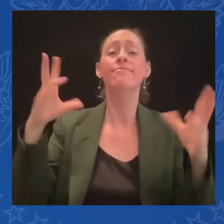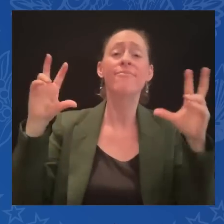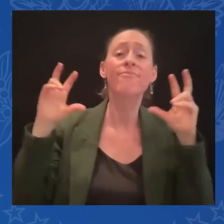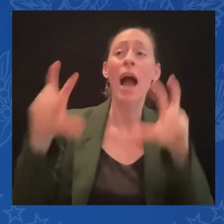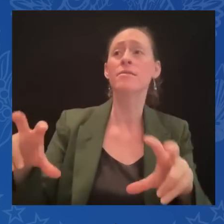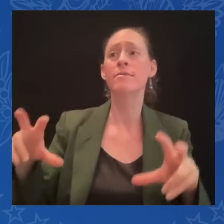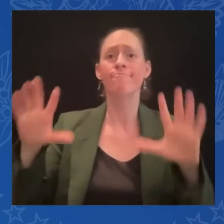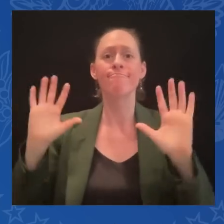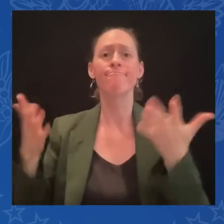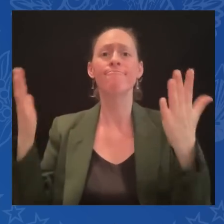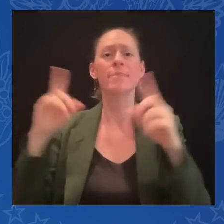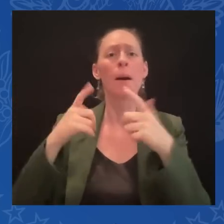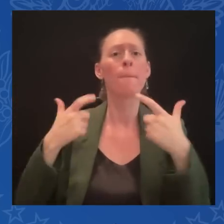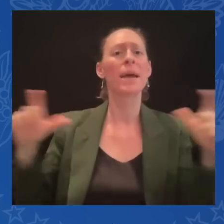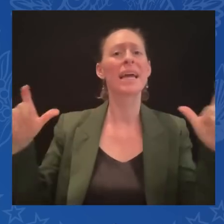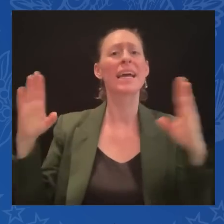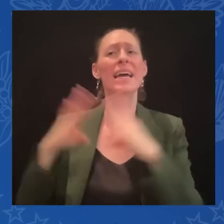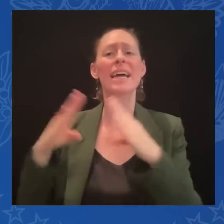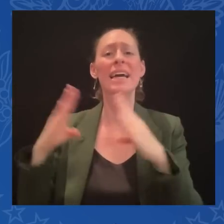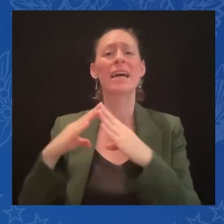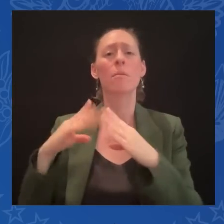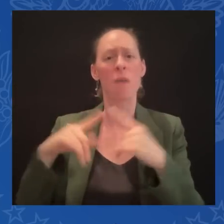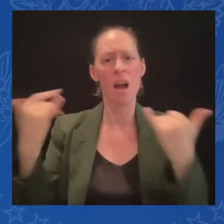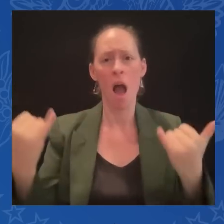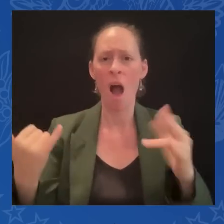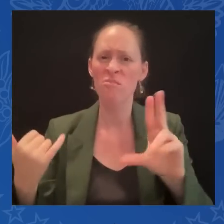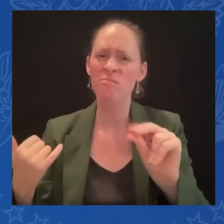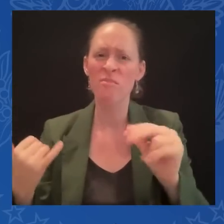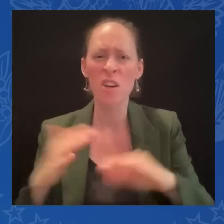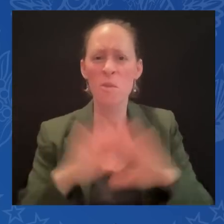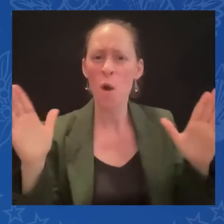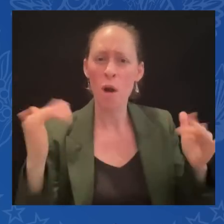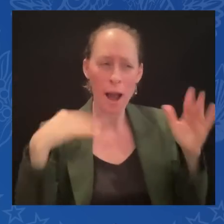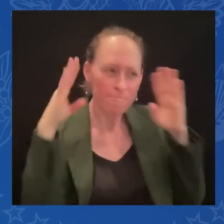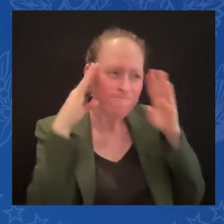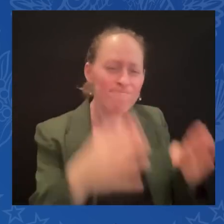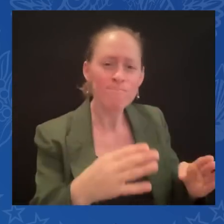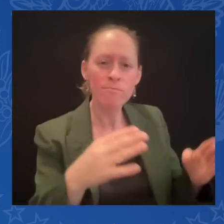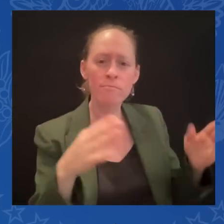the heartland, all across America -- in communities that have been left out and hollowed out.